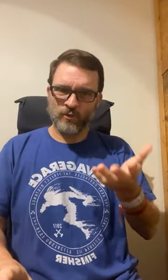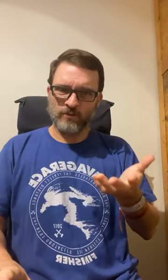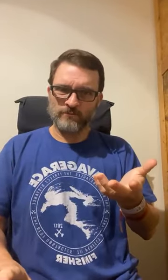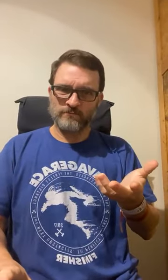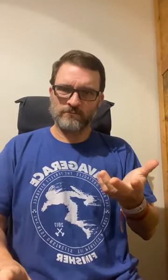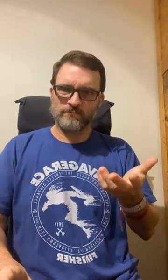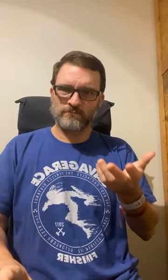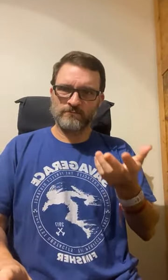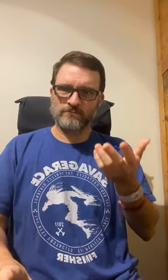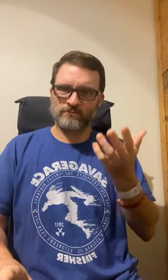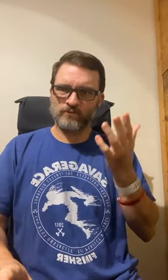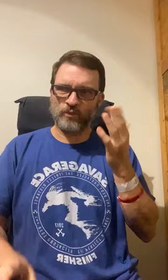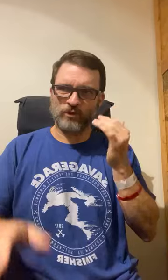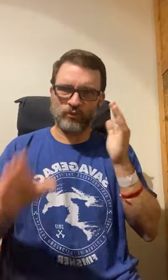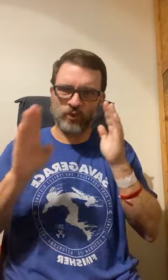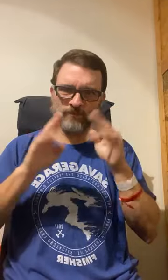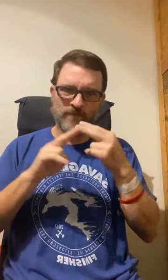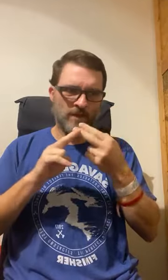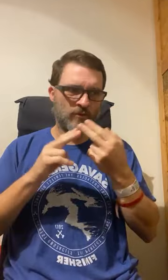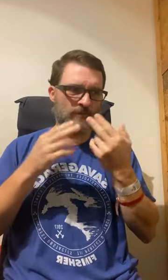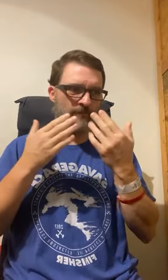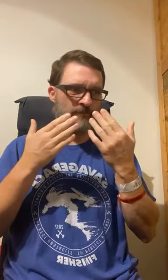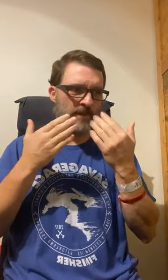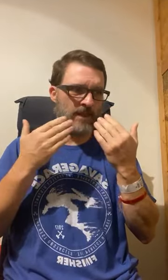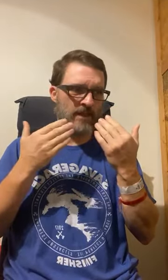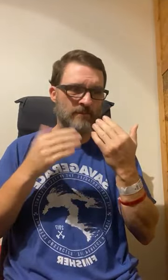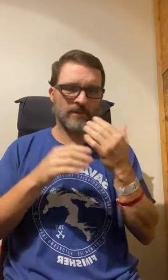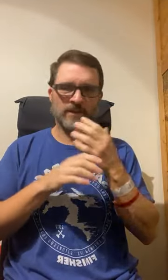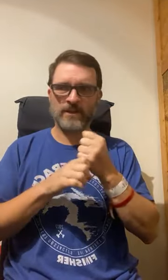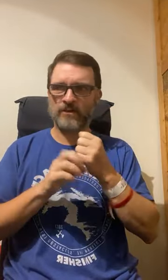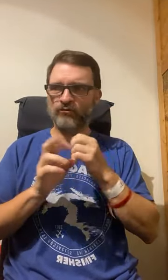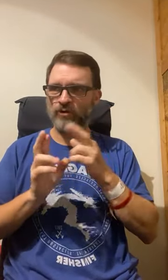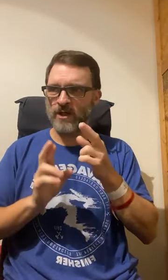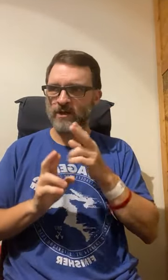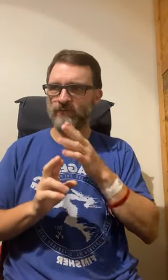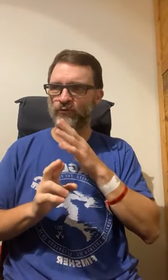Why are you worrying about make up, get ready for breakfast